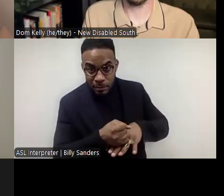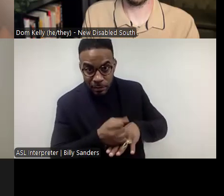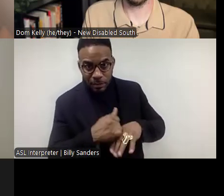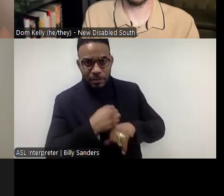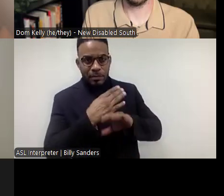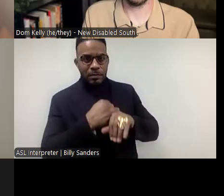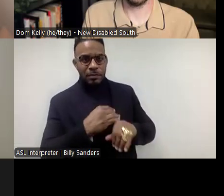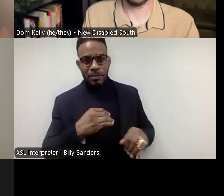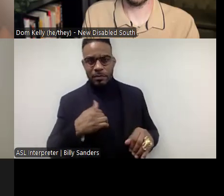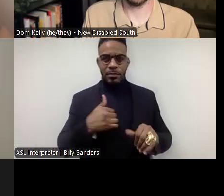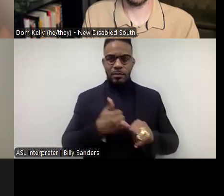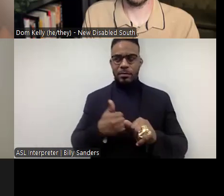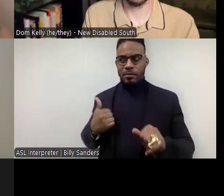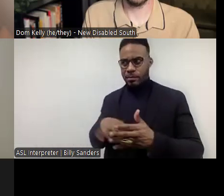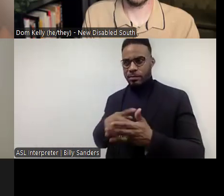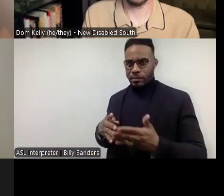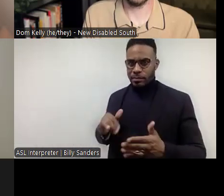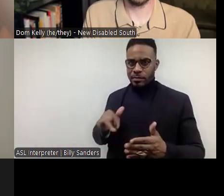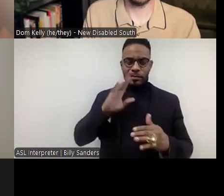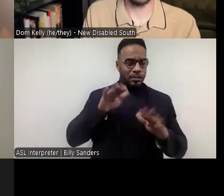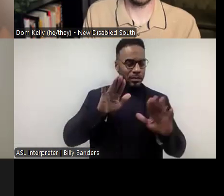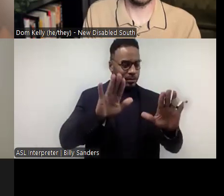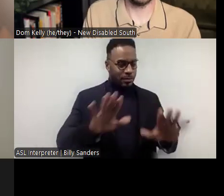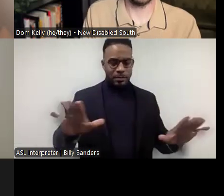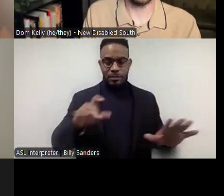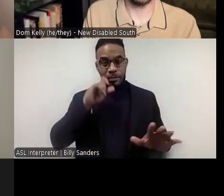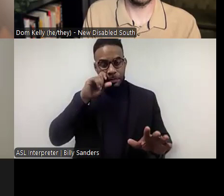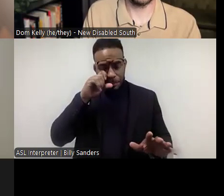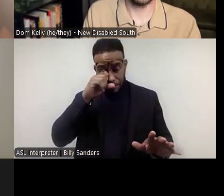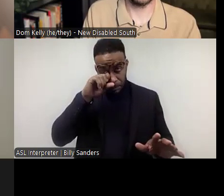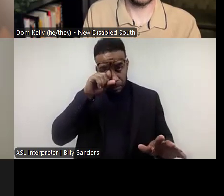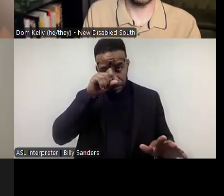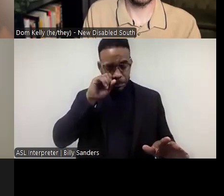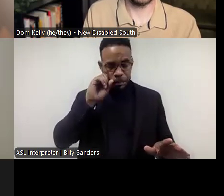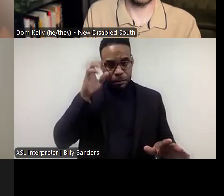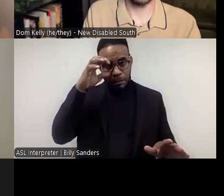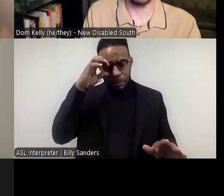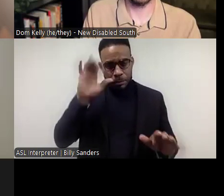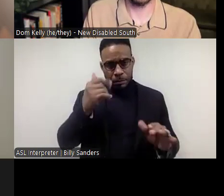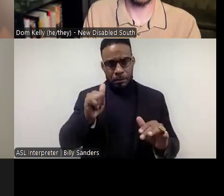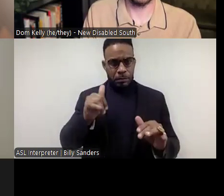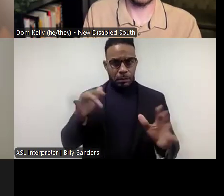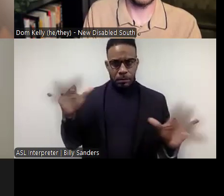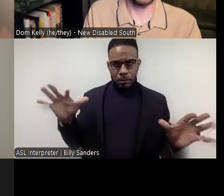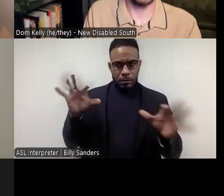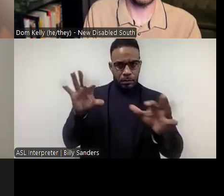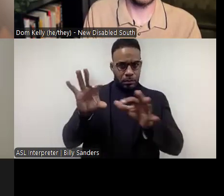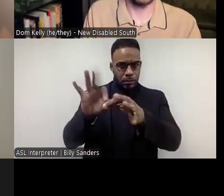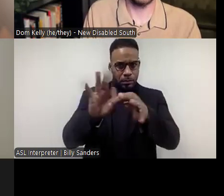Amber. So shockingly, we aren' t going to have enough time on this call, I'm behind schedule but this is all wonderful. So